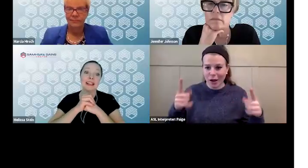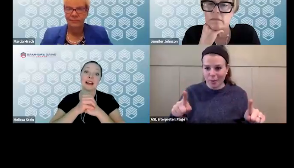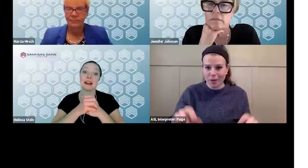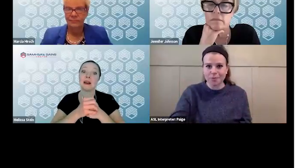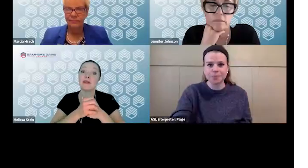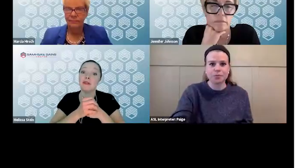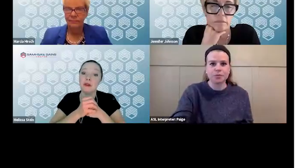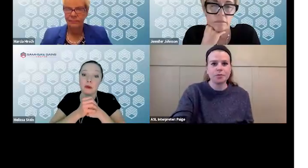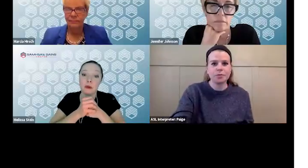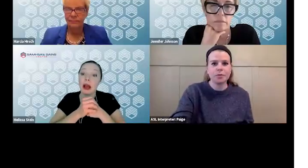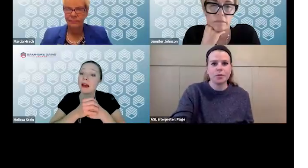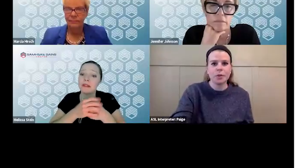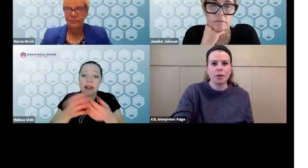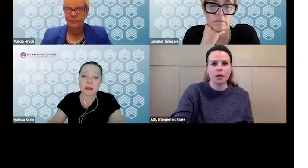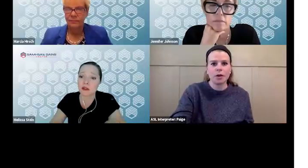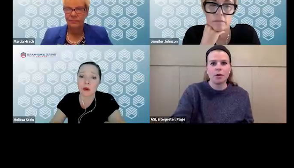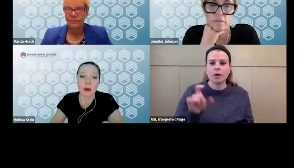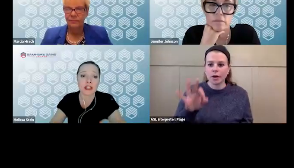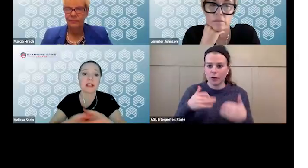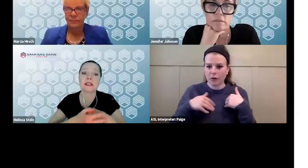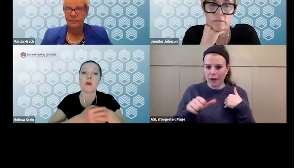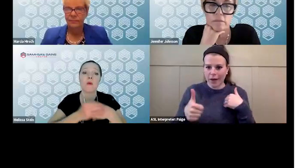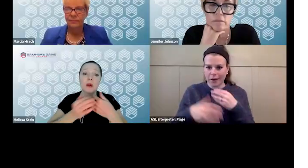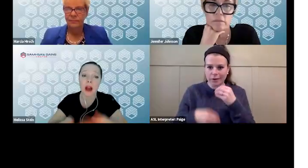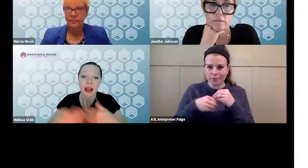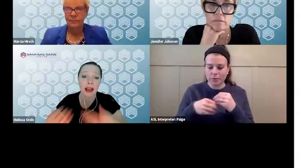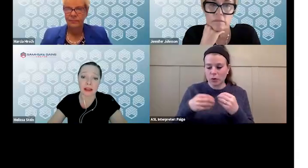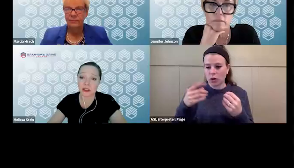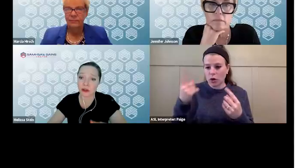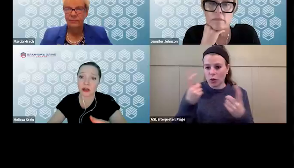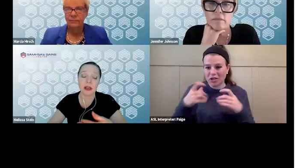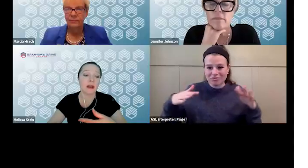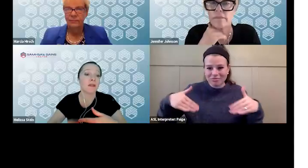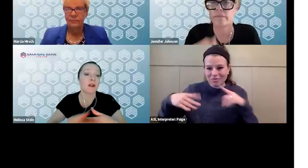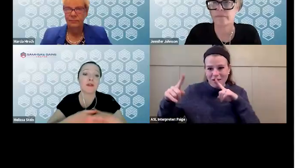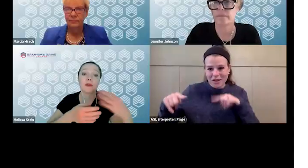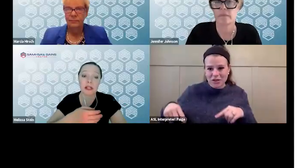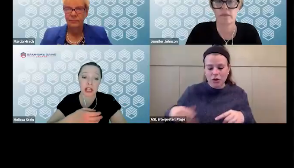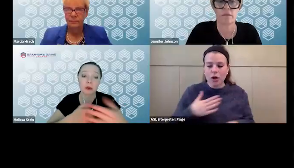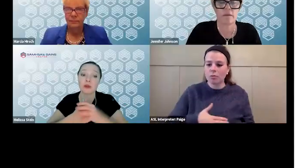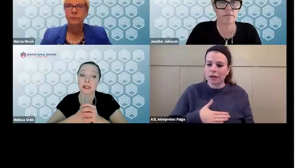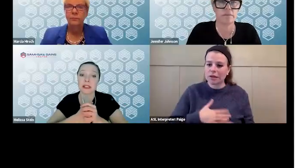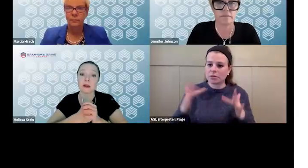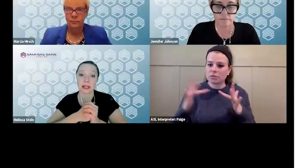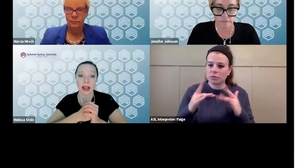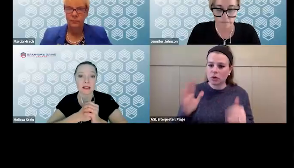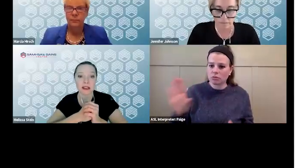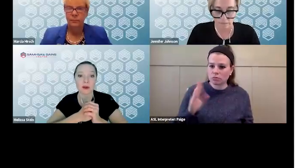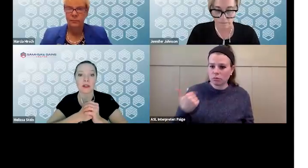And, uh, if you have any additional questions that were not answered, feel free to reach out to us here at the GAINS Center.